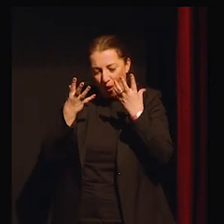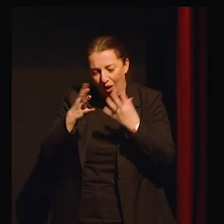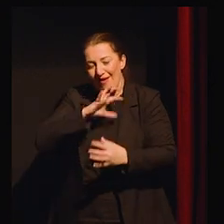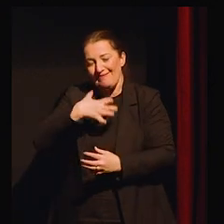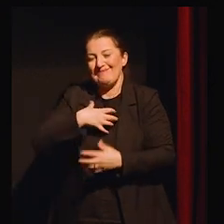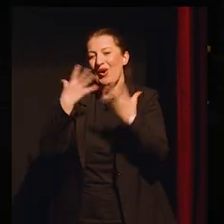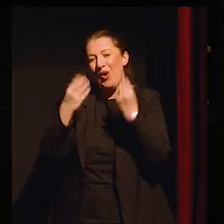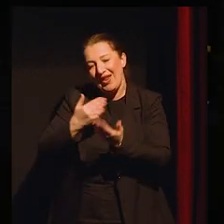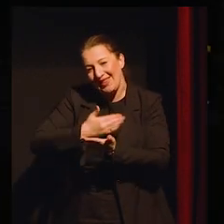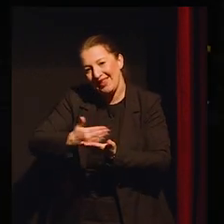Thank you. 130 00:08:40,889 --> 00:08:43,356 Hi, hello, how are you?